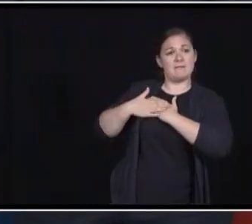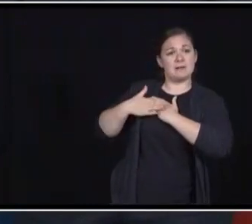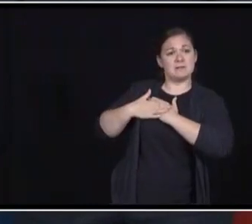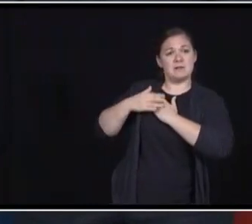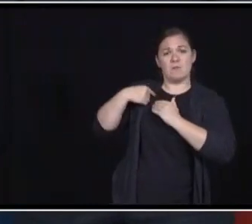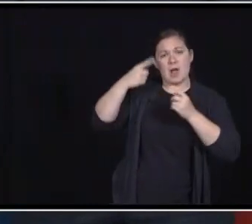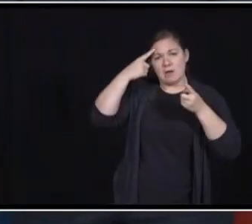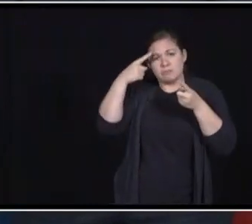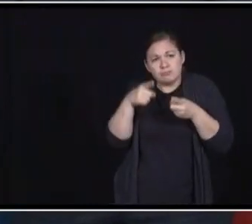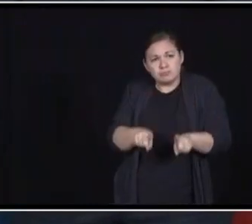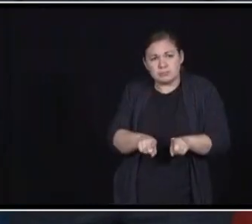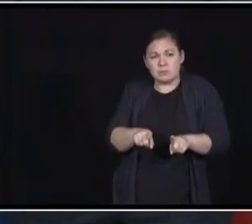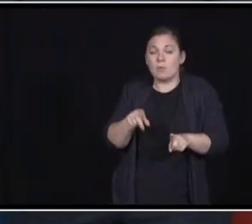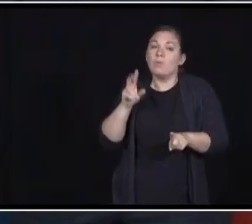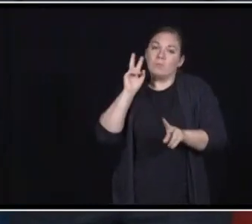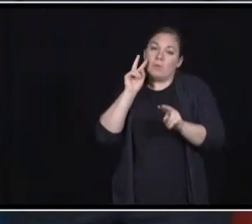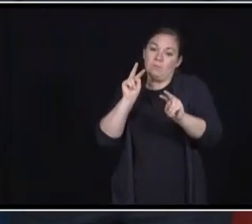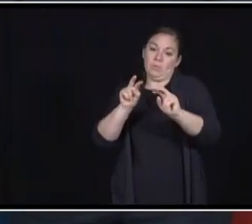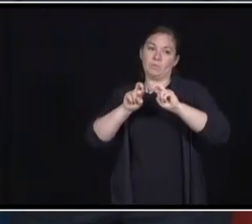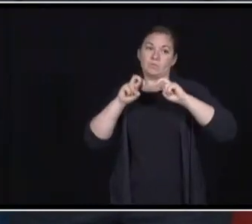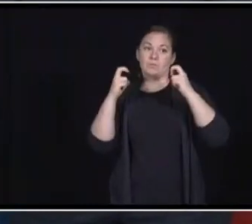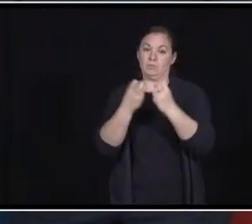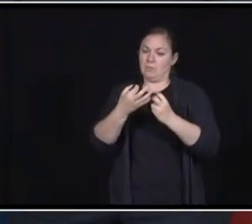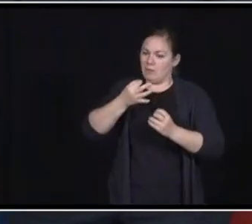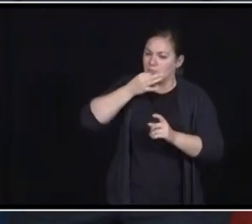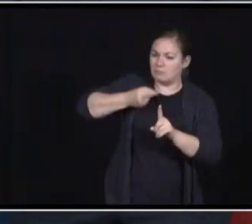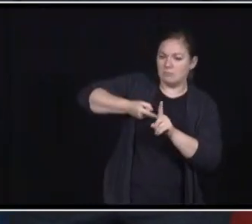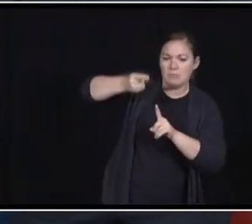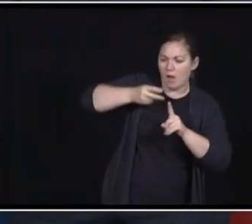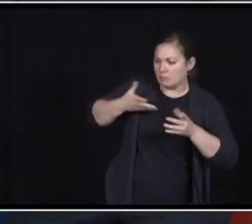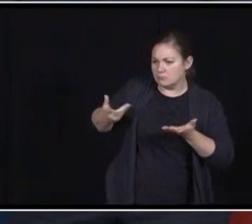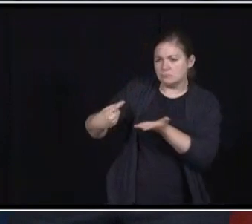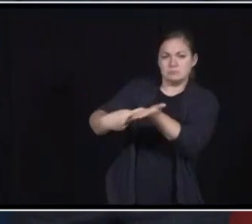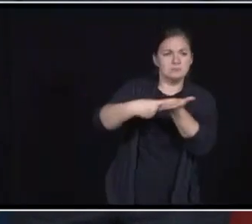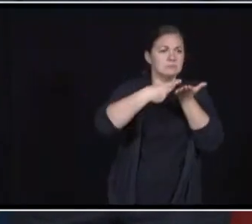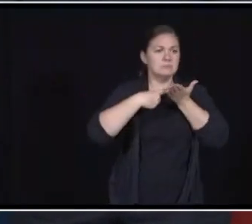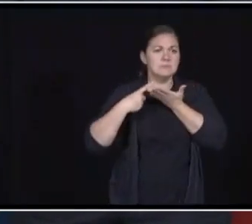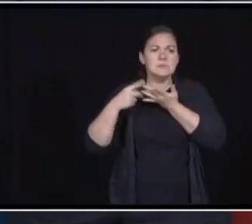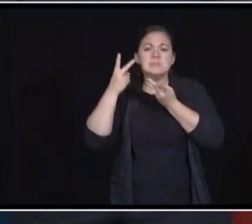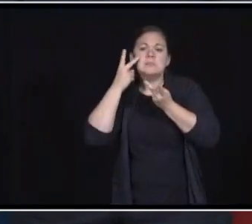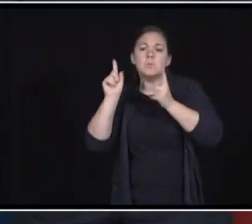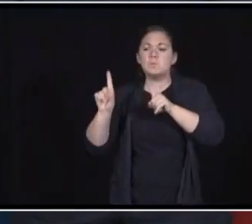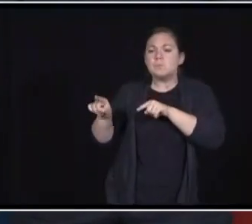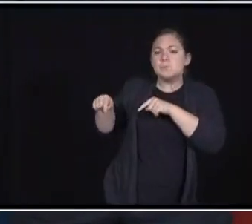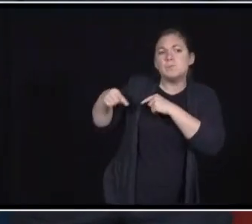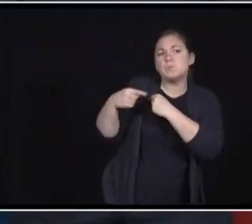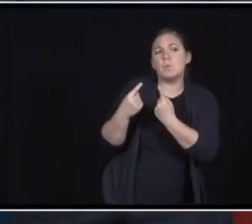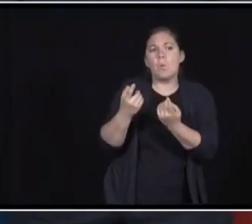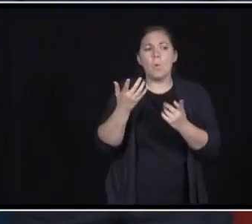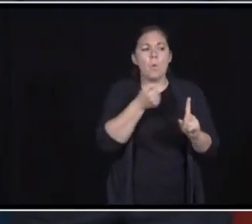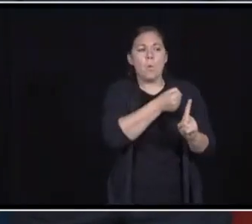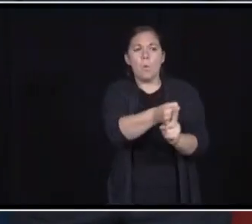wanted take more extensive measures as noted in her communication. We said that we would continue to look at that